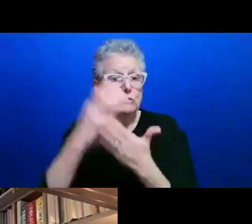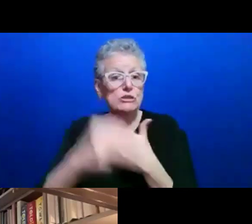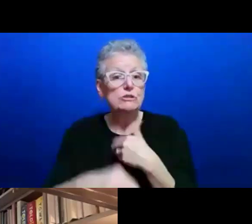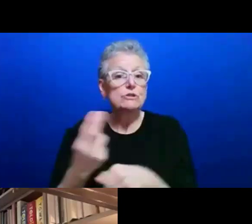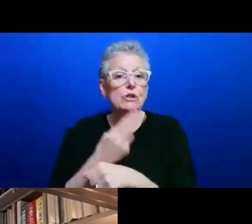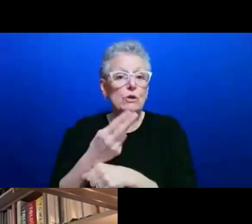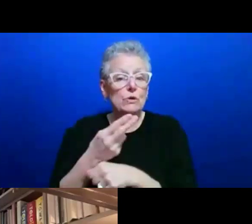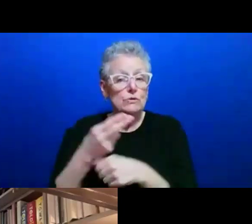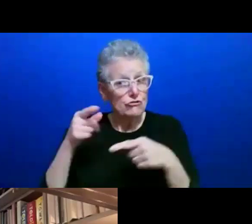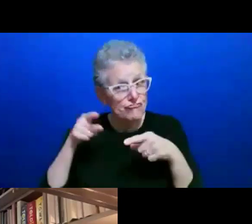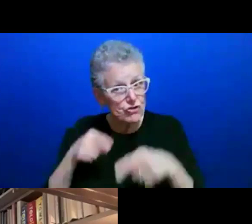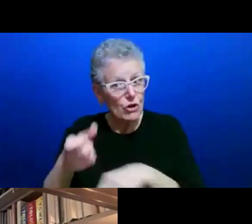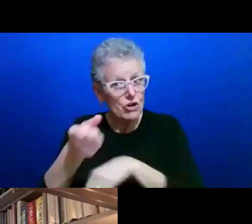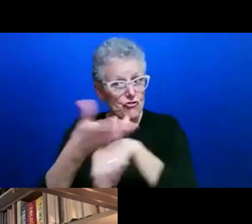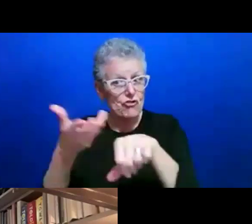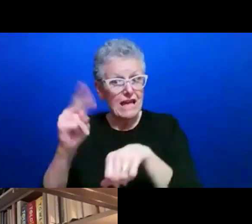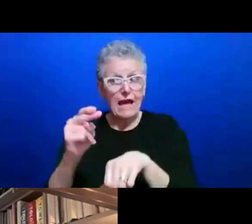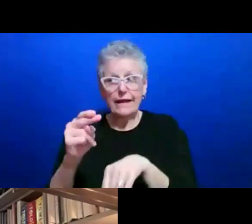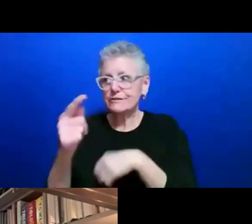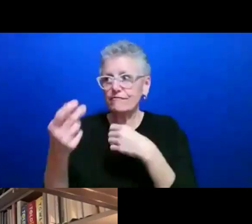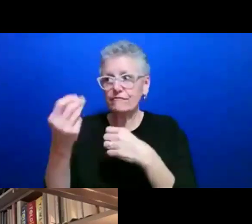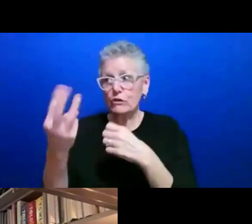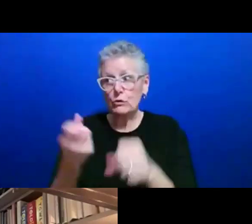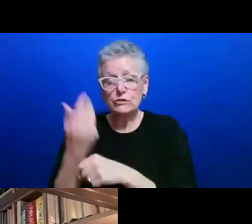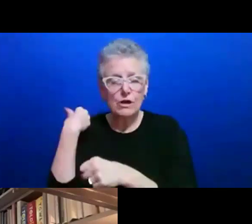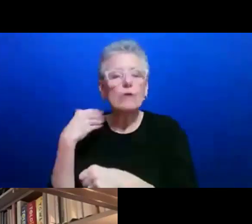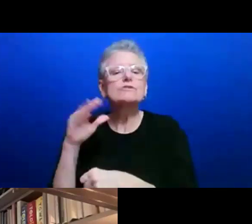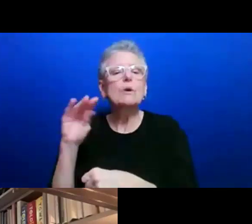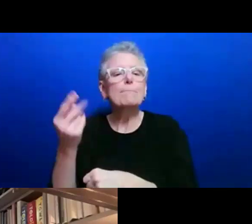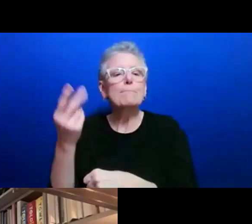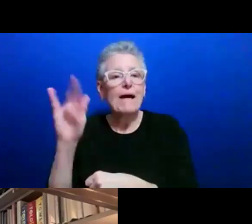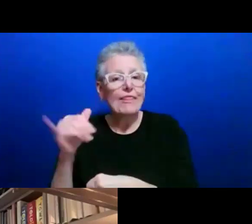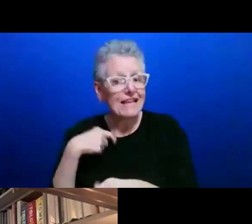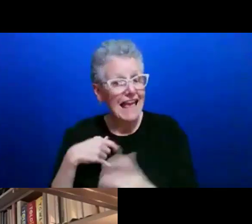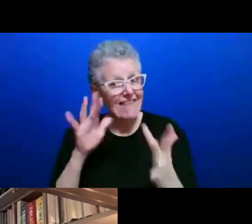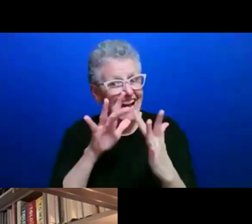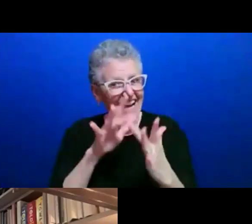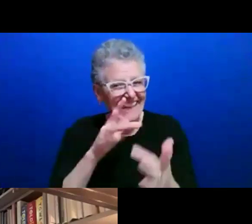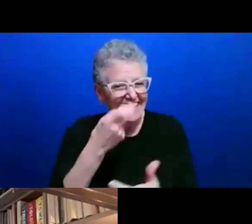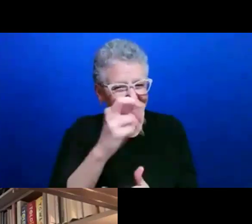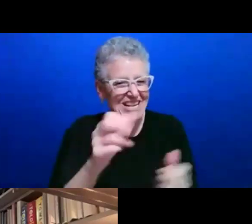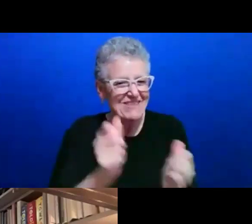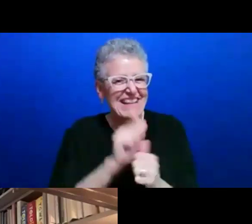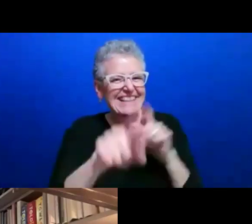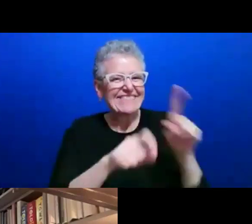a few years ago, even. So she's somebody I've actually reached out to with a question before.